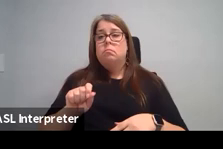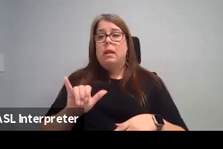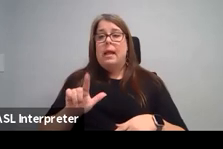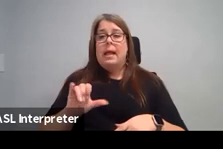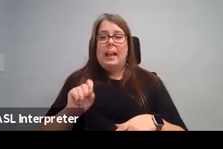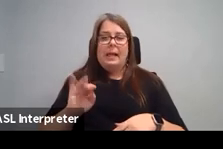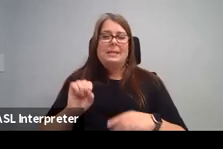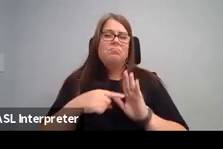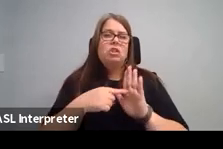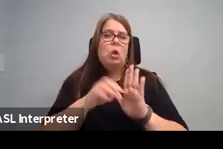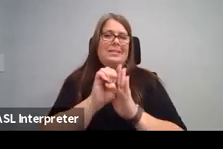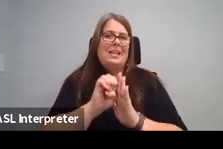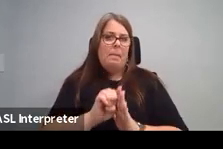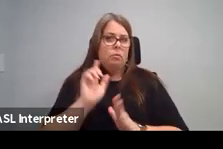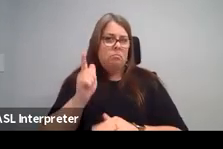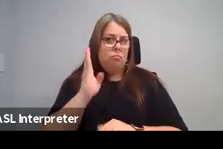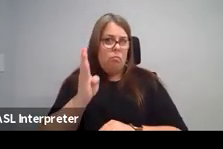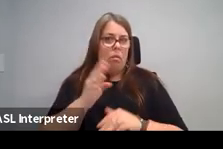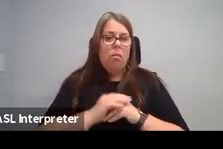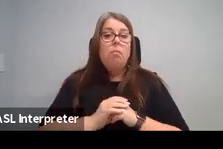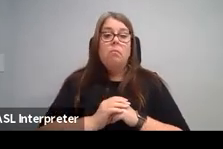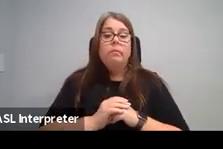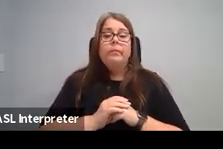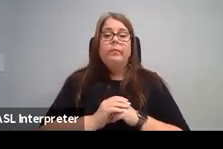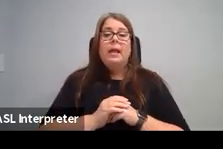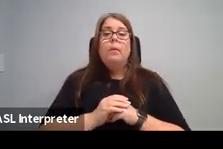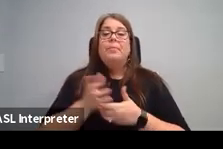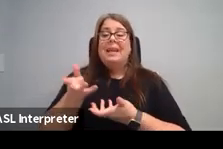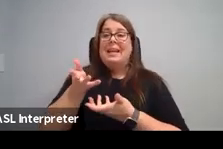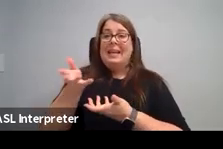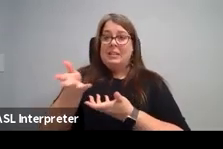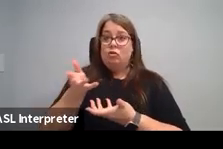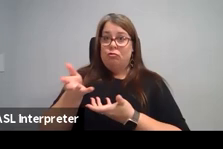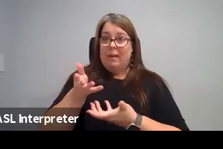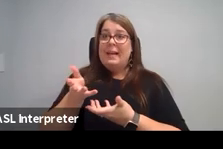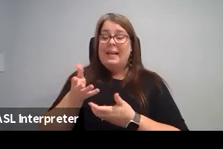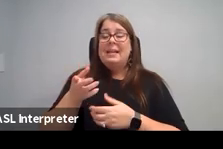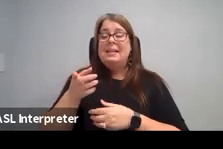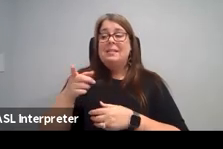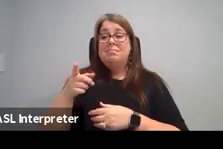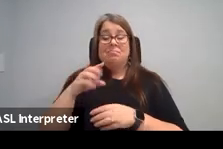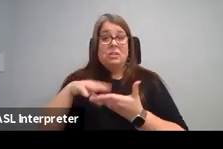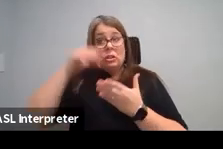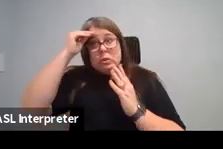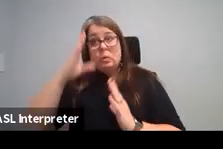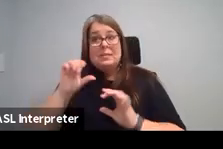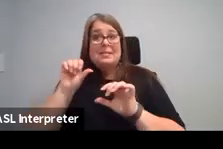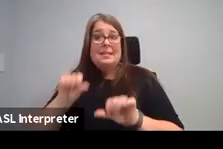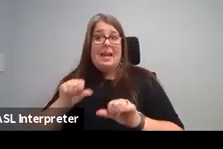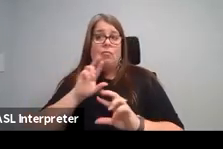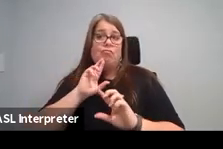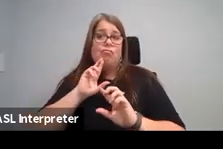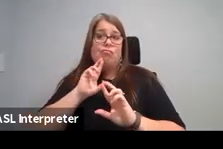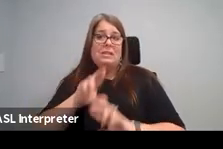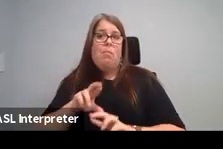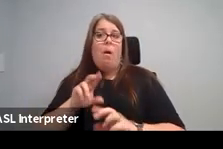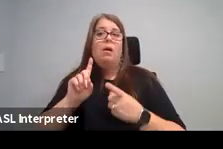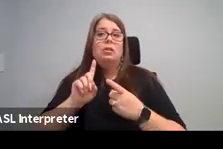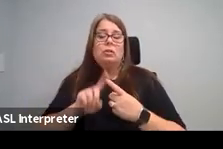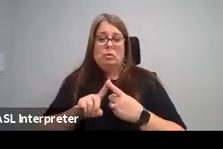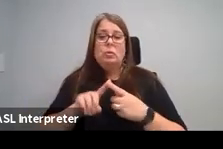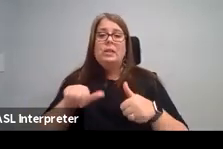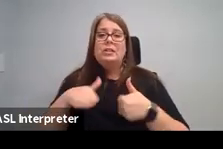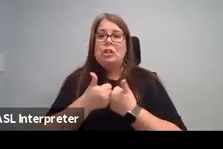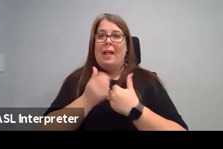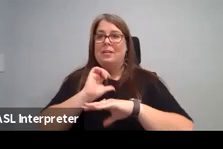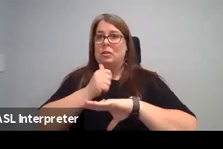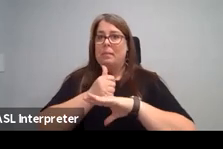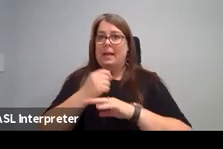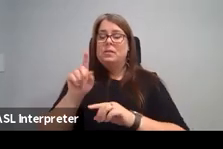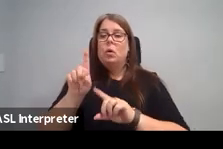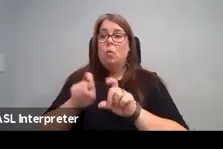Allison Frenzel : And building integrated performance tasks, the students can respond to challenge based questions and solve problems creatively either in a collaborative or individual way.